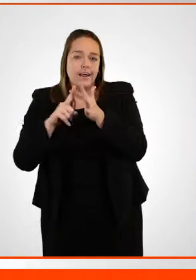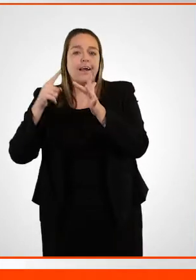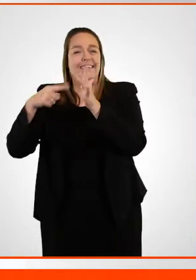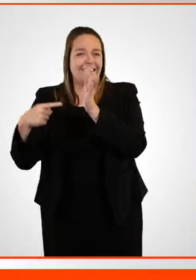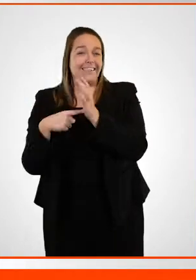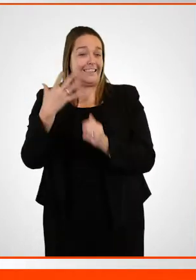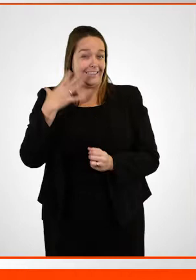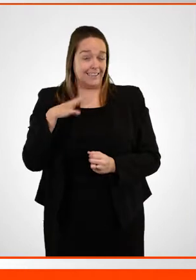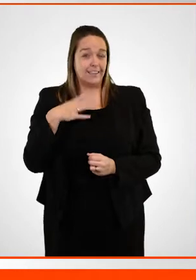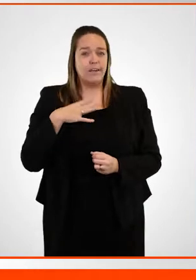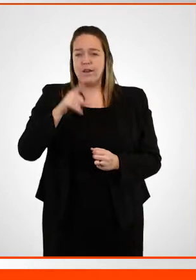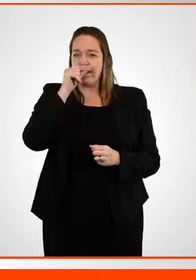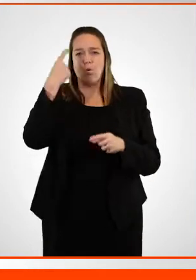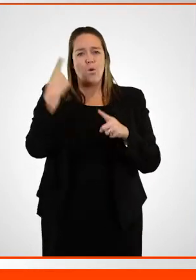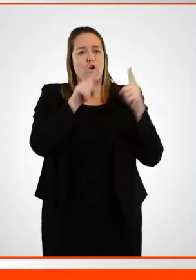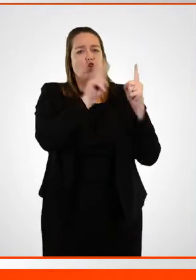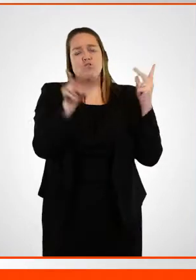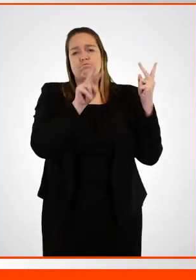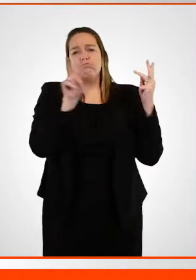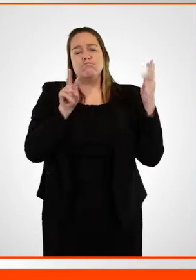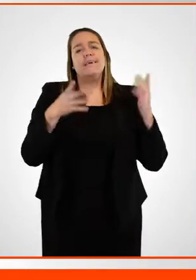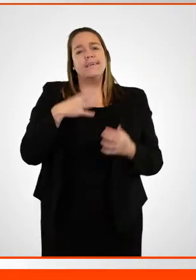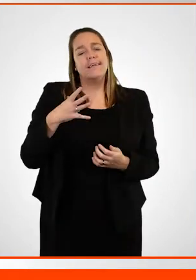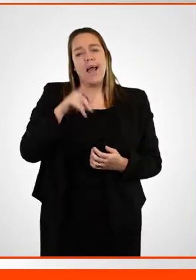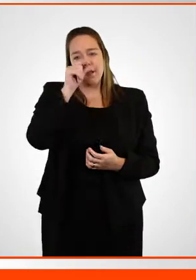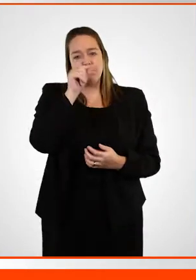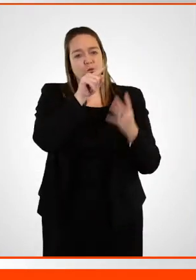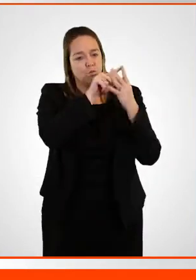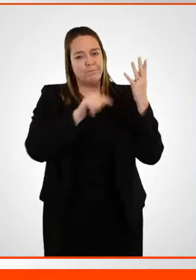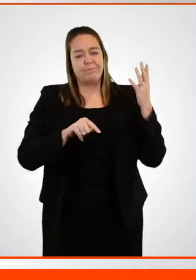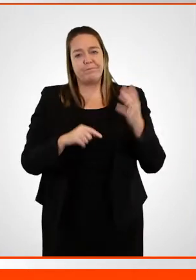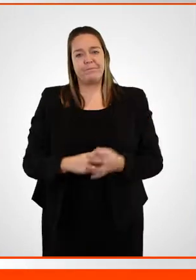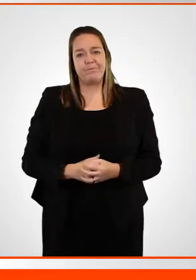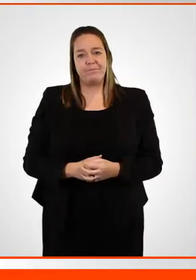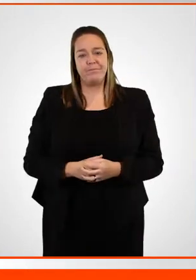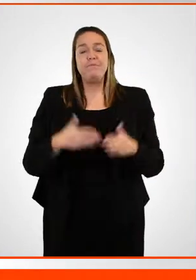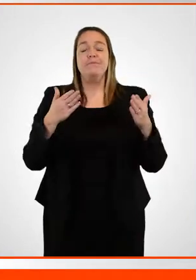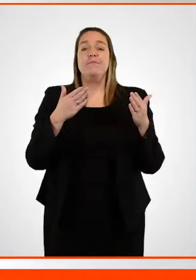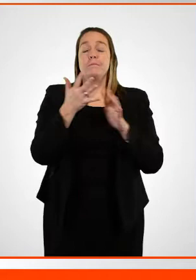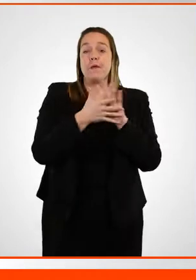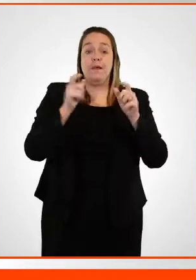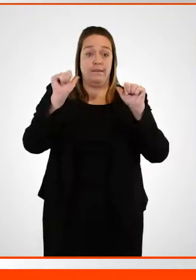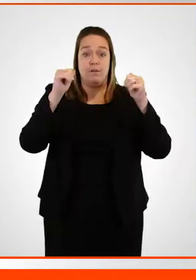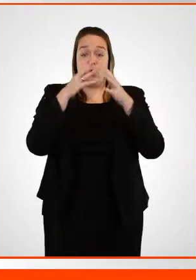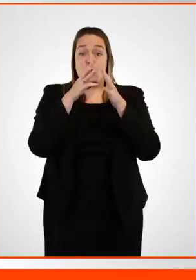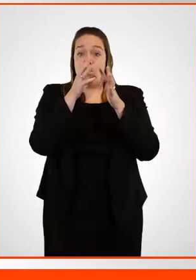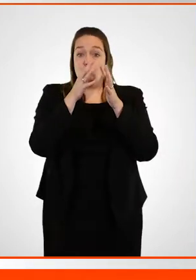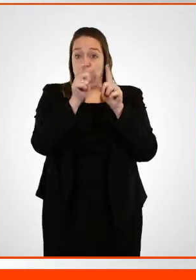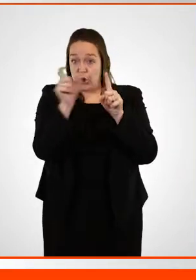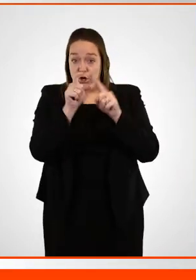So we need to be able to read those quickly and be able to attend to those. So we move from words, we can then move